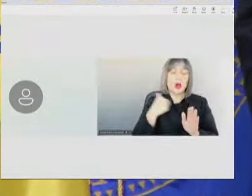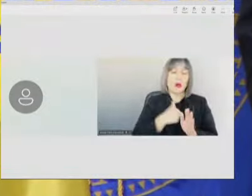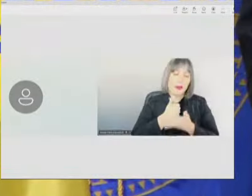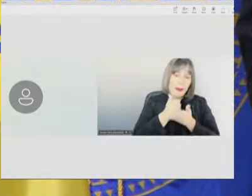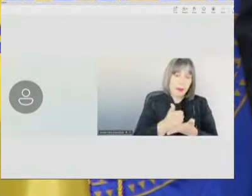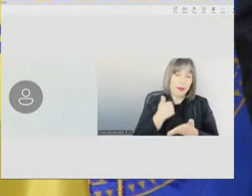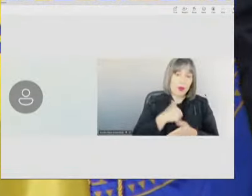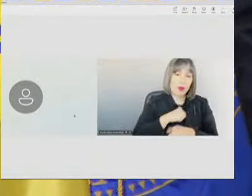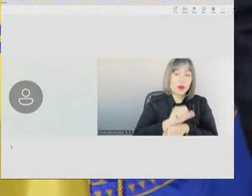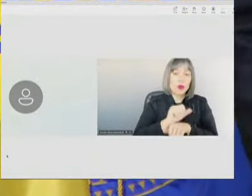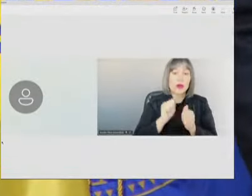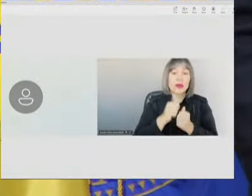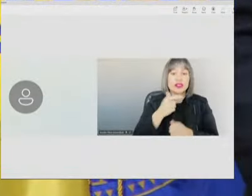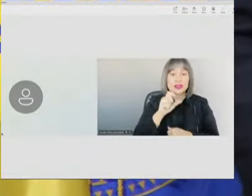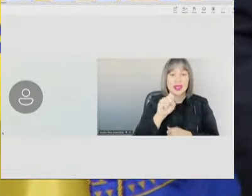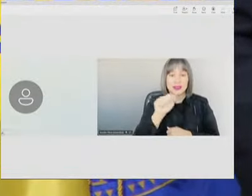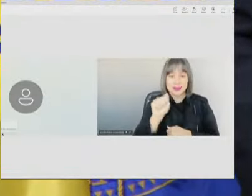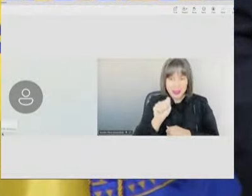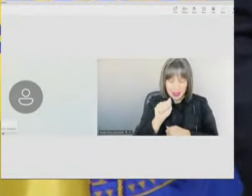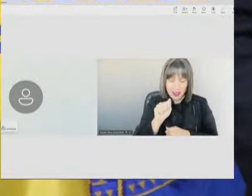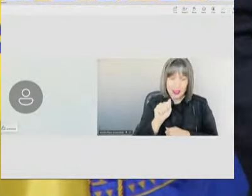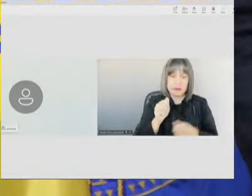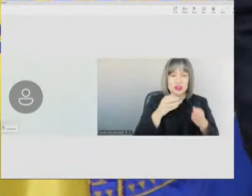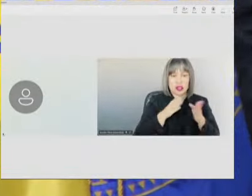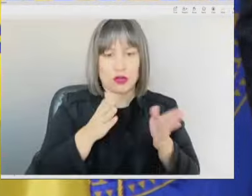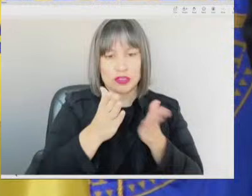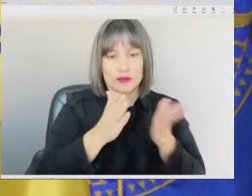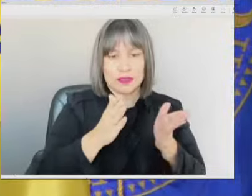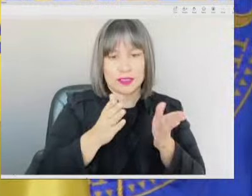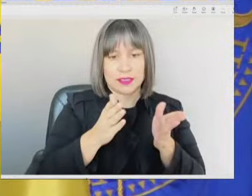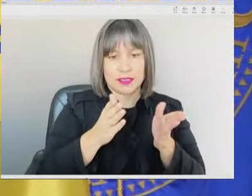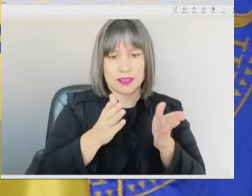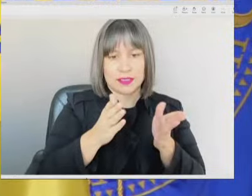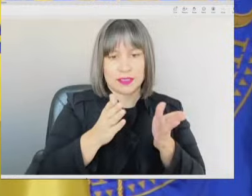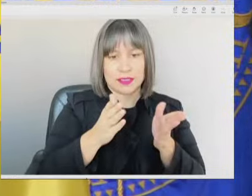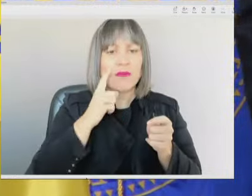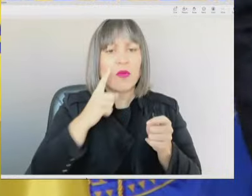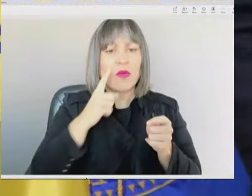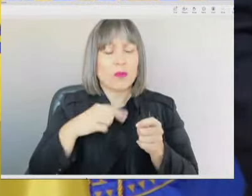the General Services Administration, to streamline pathways for qualified vendors